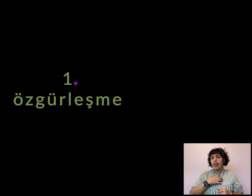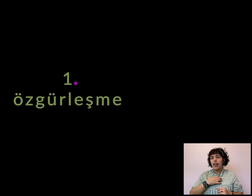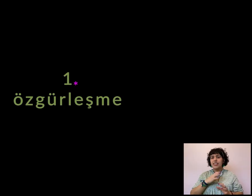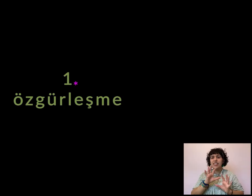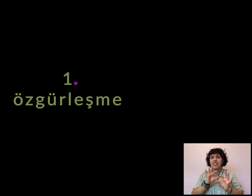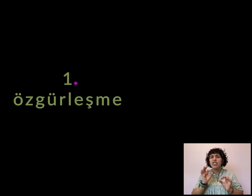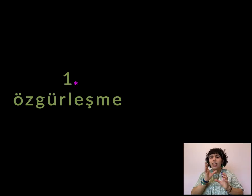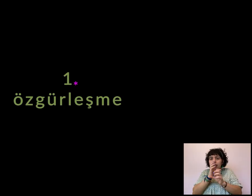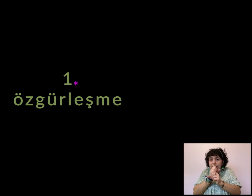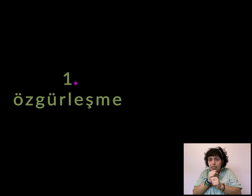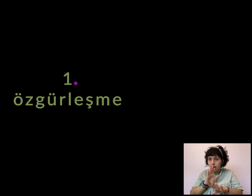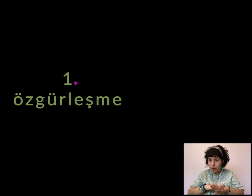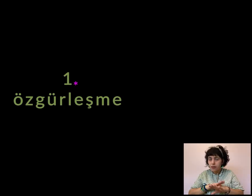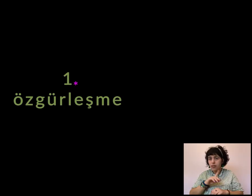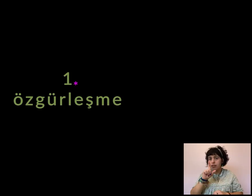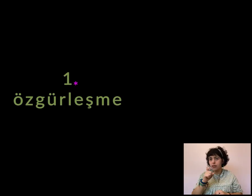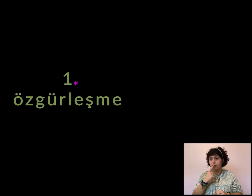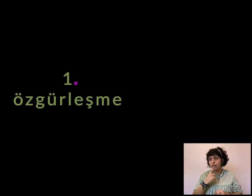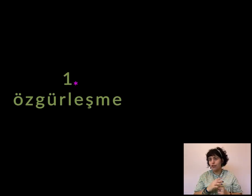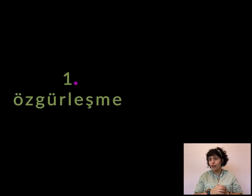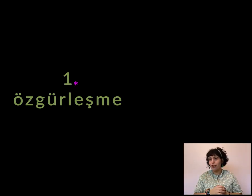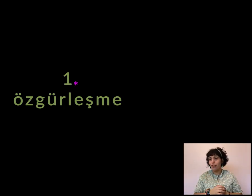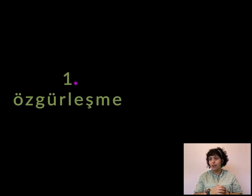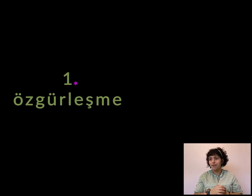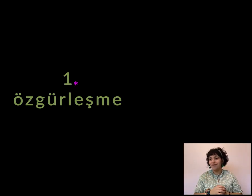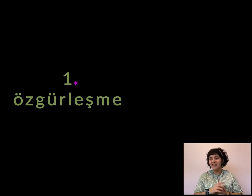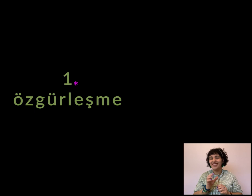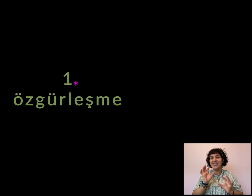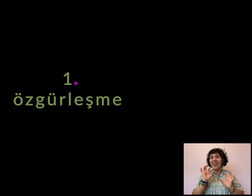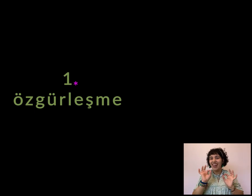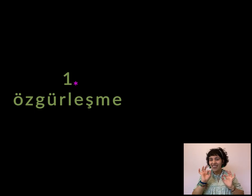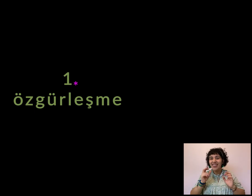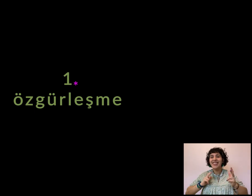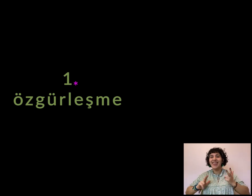1. liberation